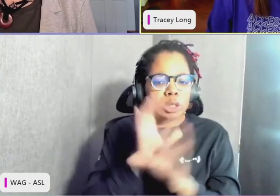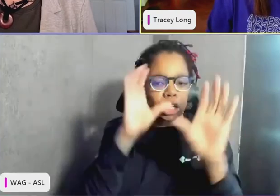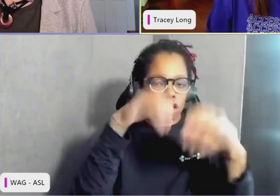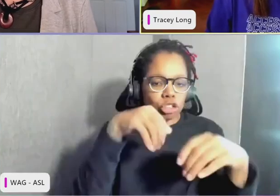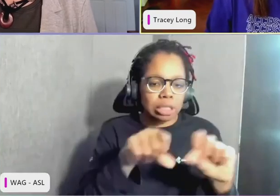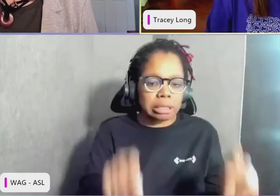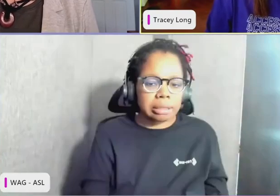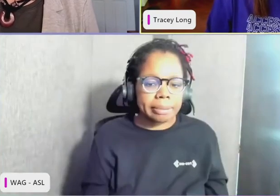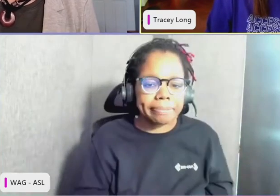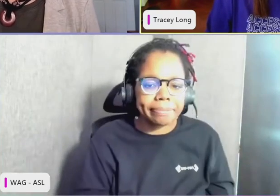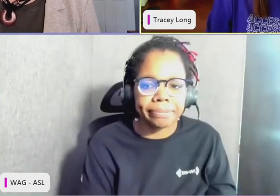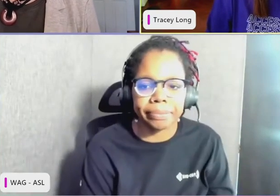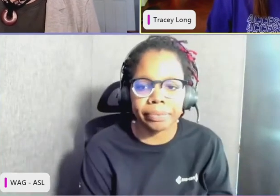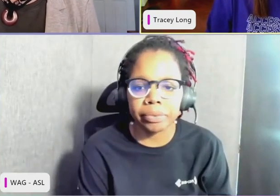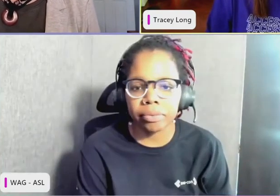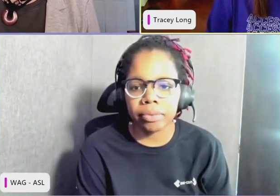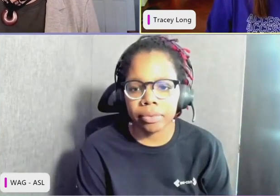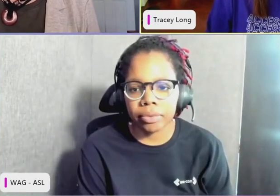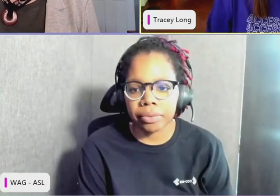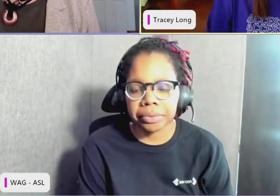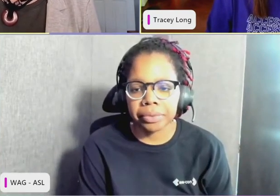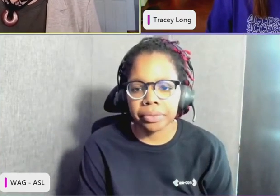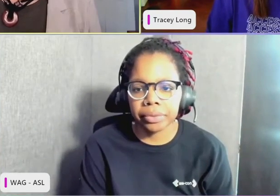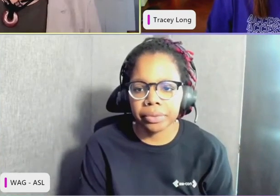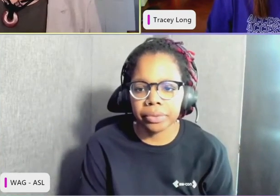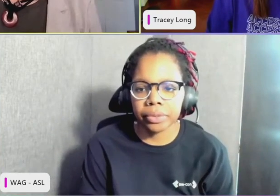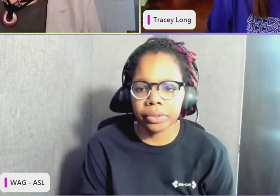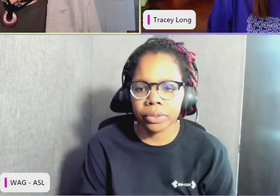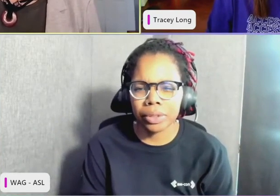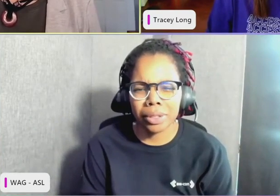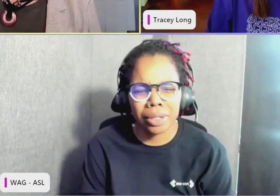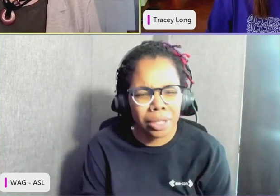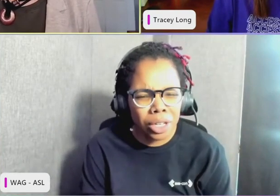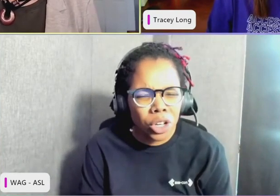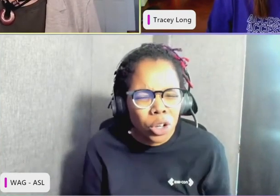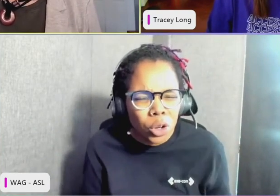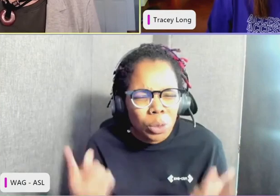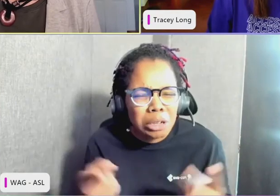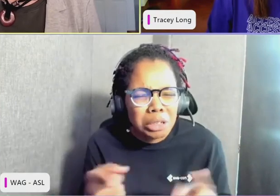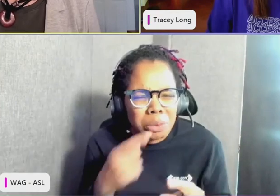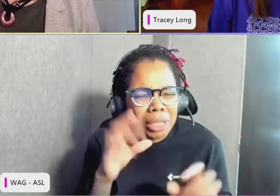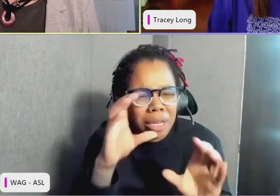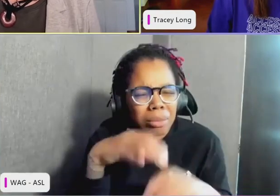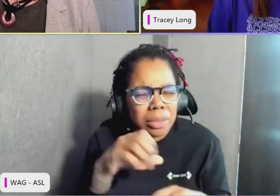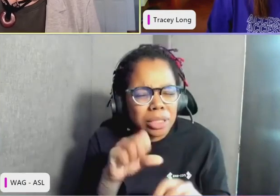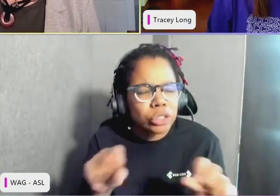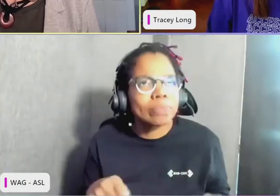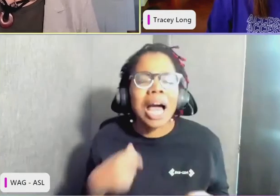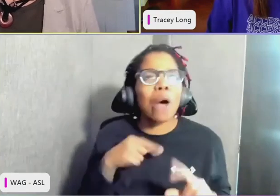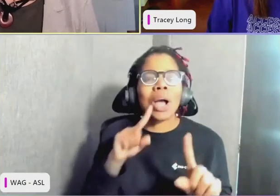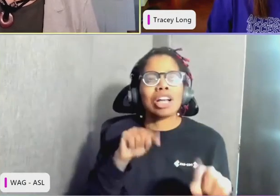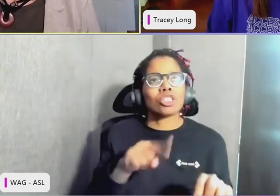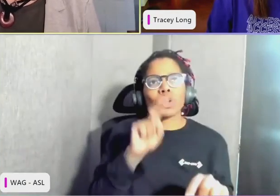that accessibility is not scapegoated for using an unfamiliar system?